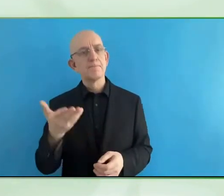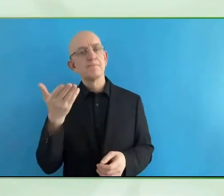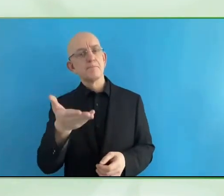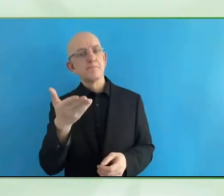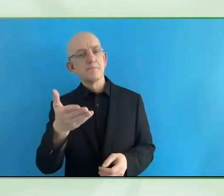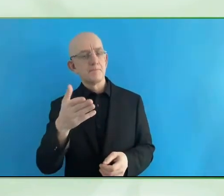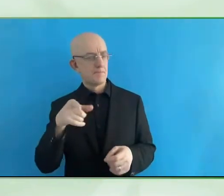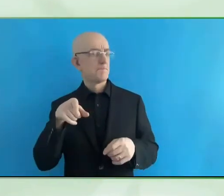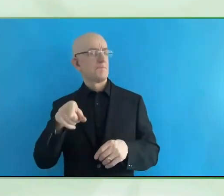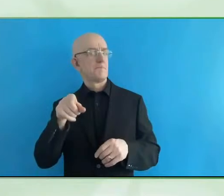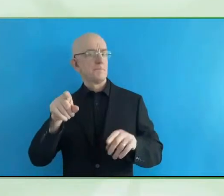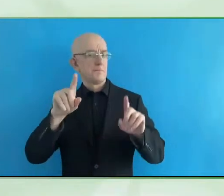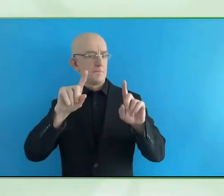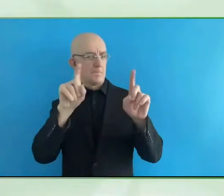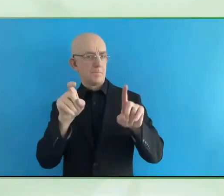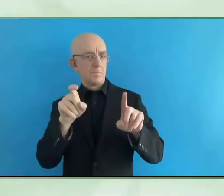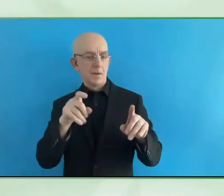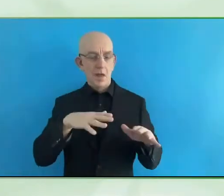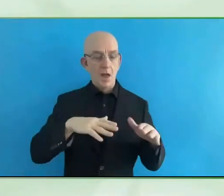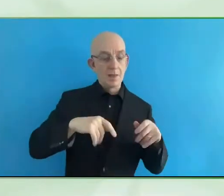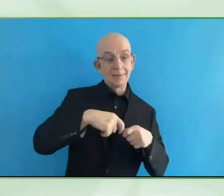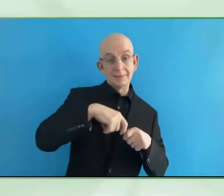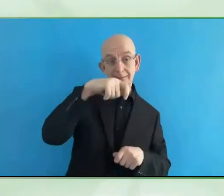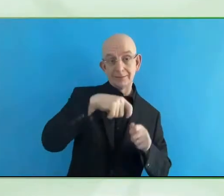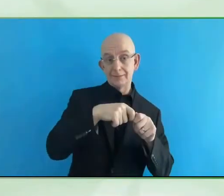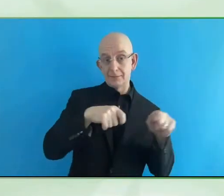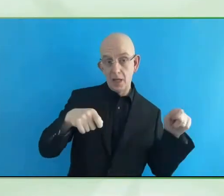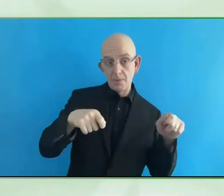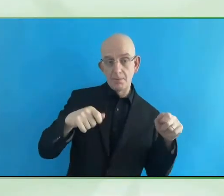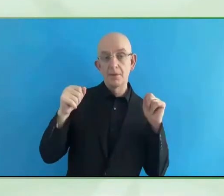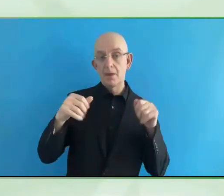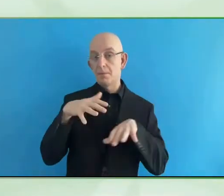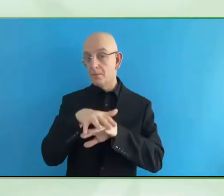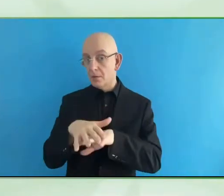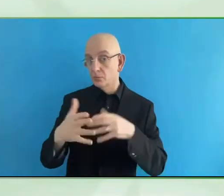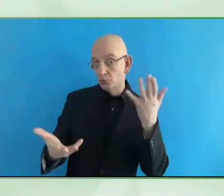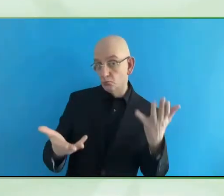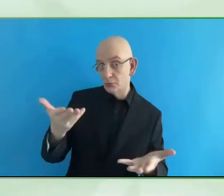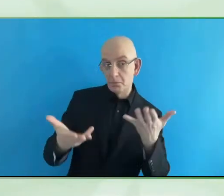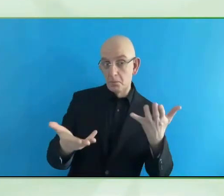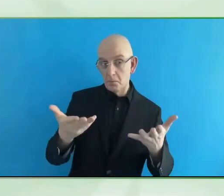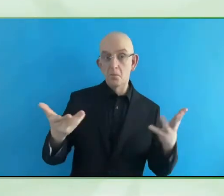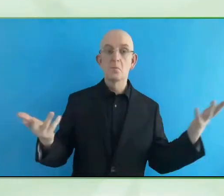So, this is something easy to implement.